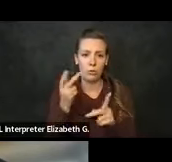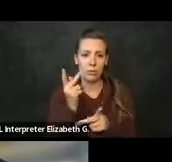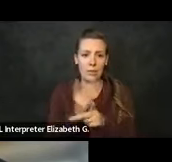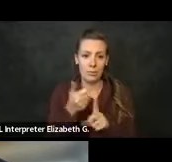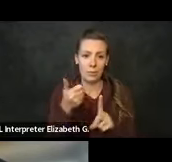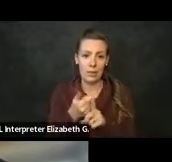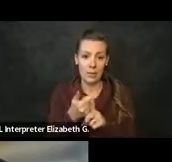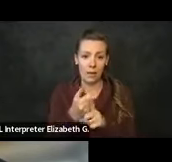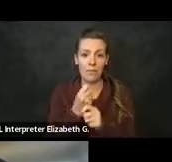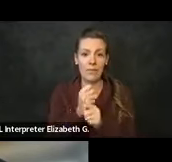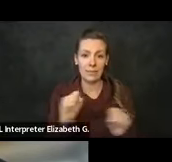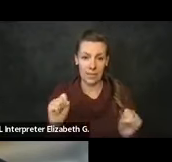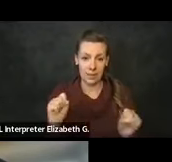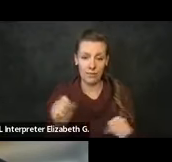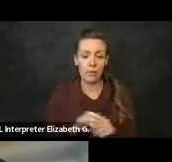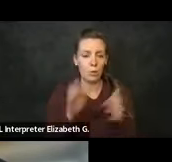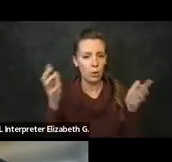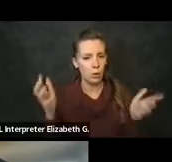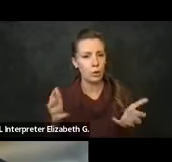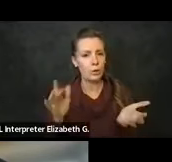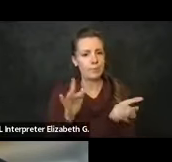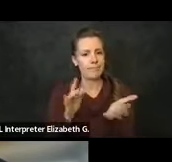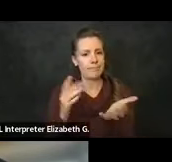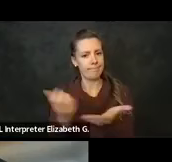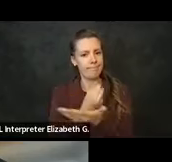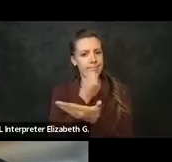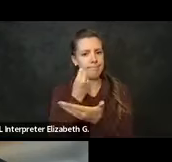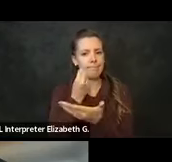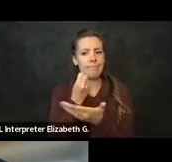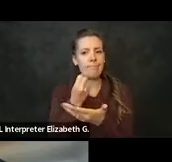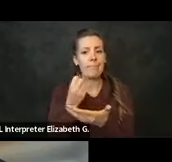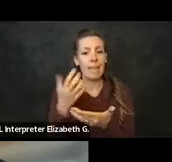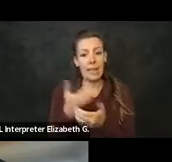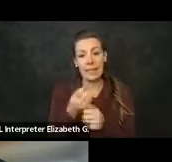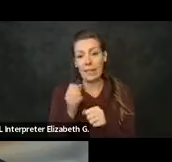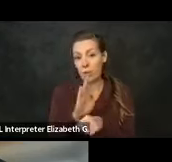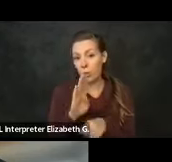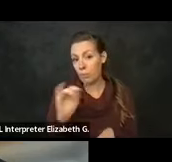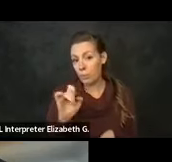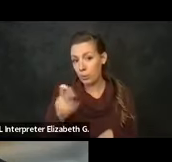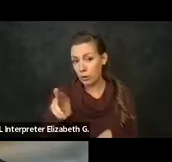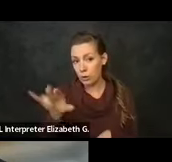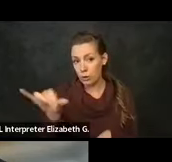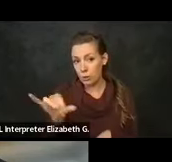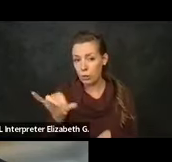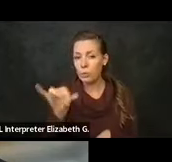We encourage you to take advantage of that and get your boosters, and we'll be talking more about that as well.